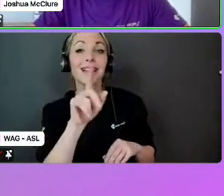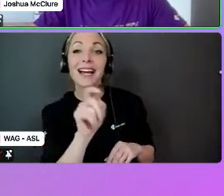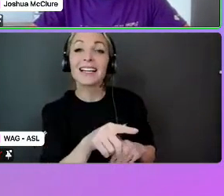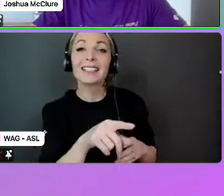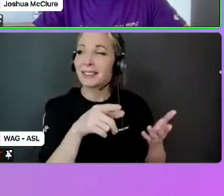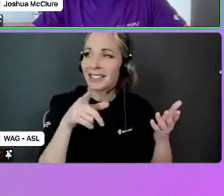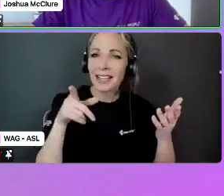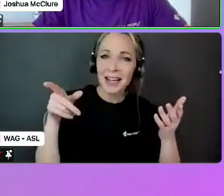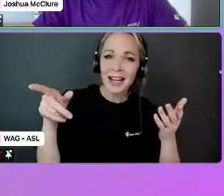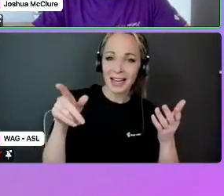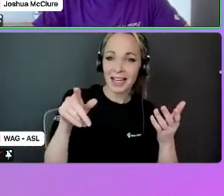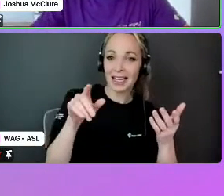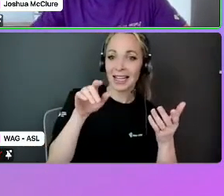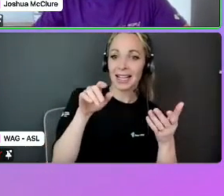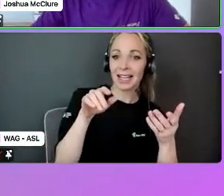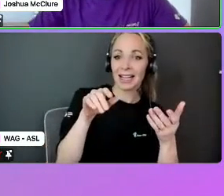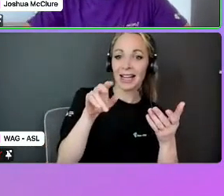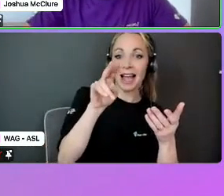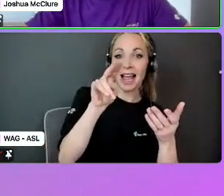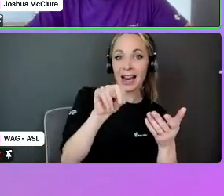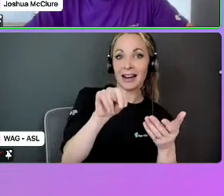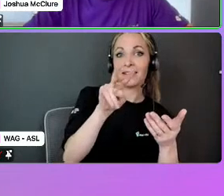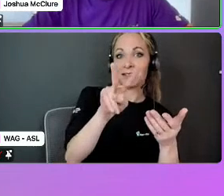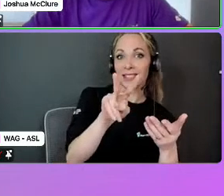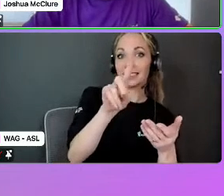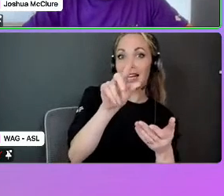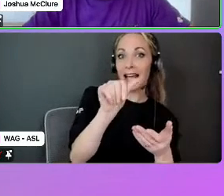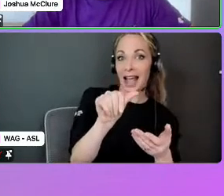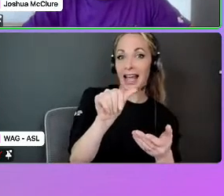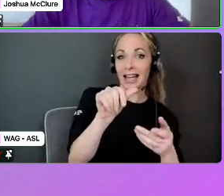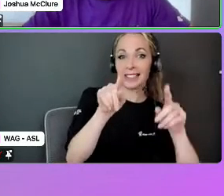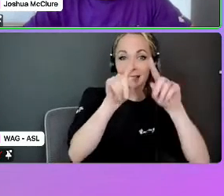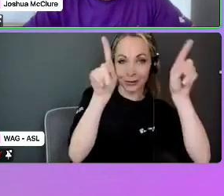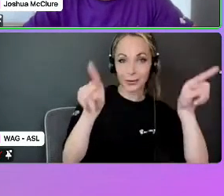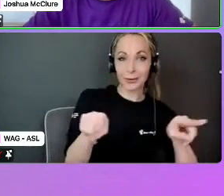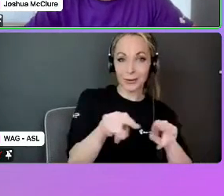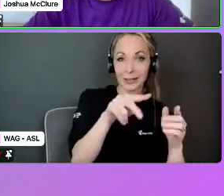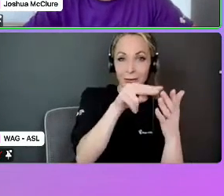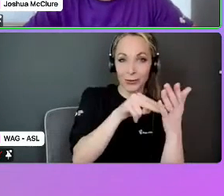[>>] All right. One other question here. Christian asks, which other